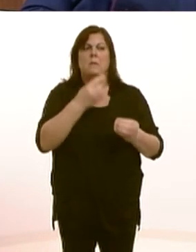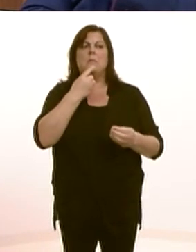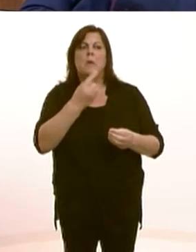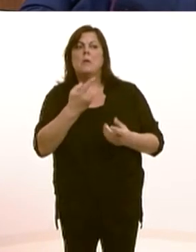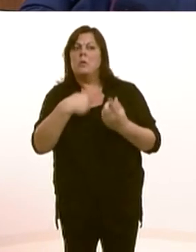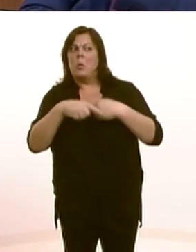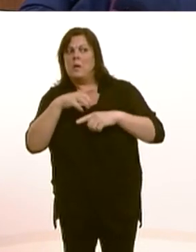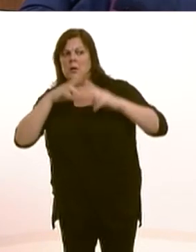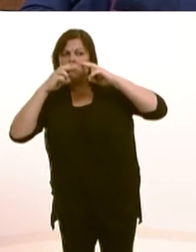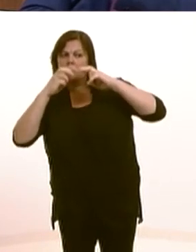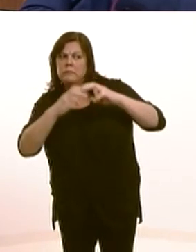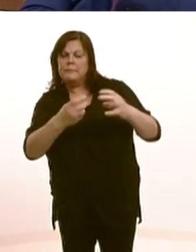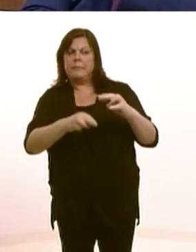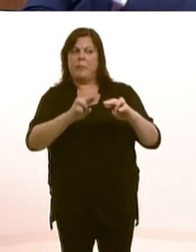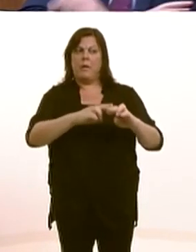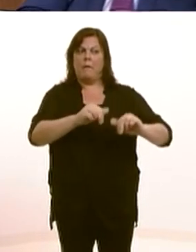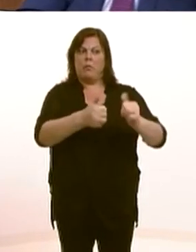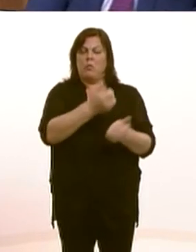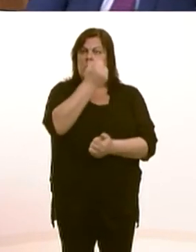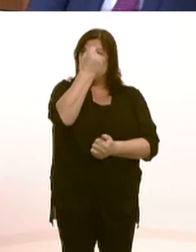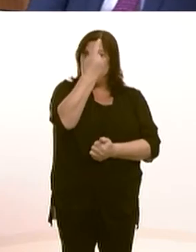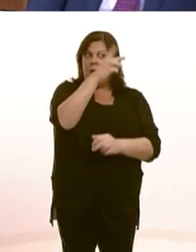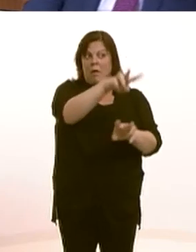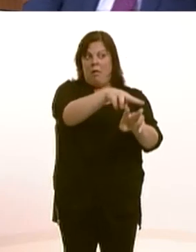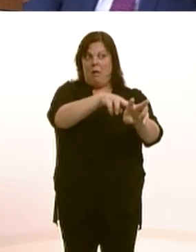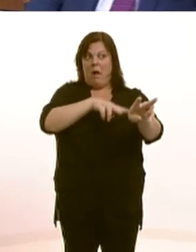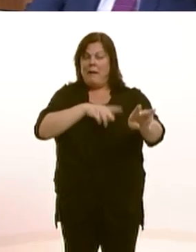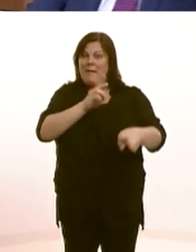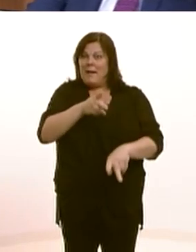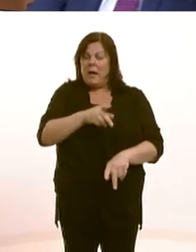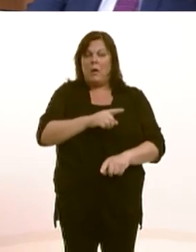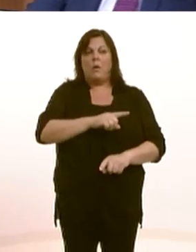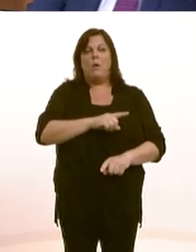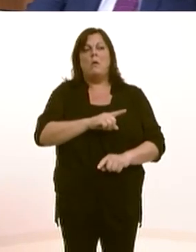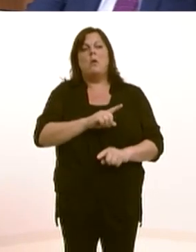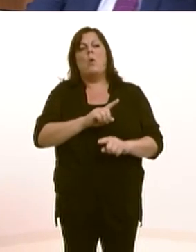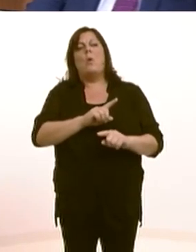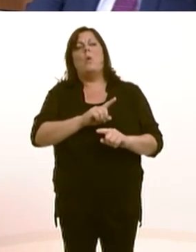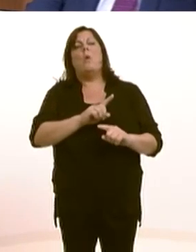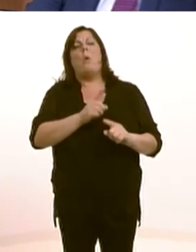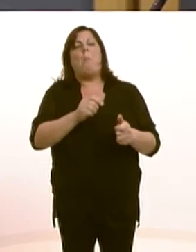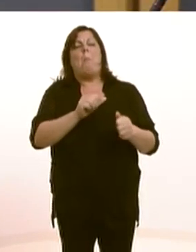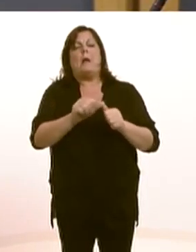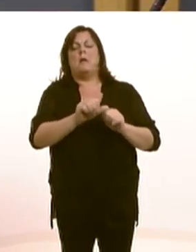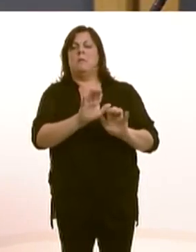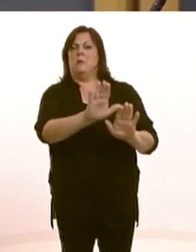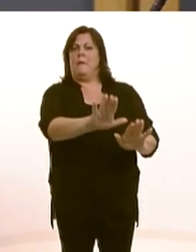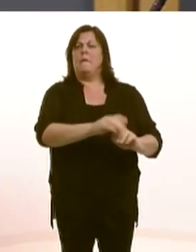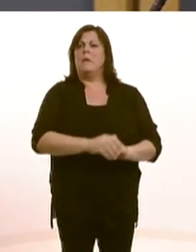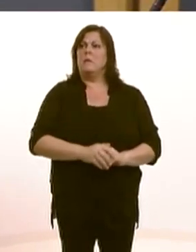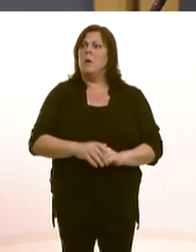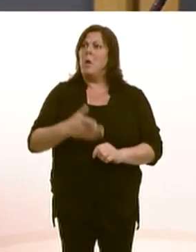carefully in terms of seeing whether that line can be reinstated. That work is ongoing. Weíve seen it done elsewhere in the UK.